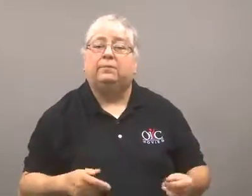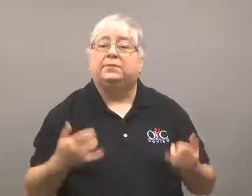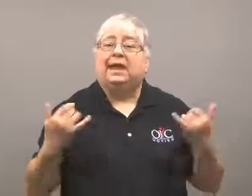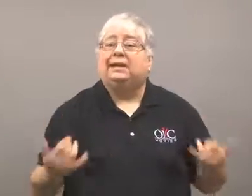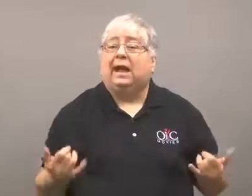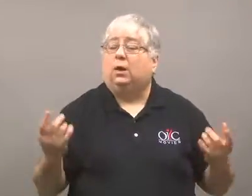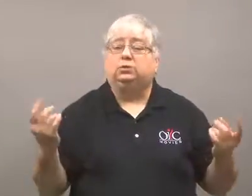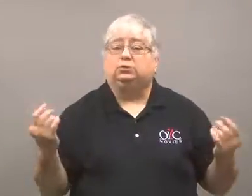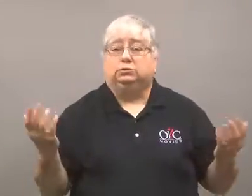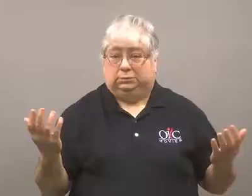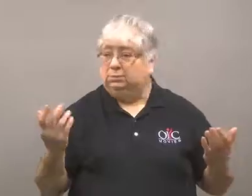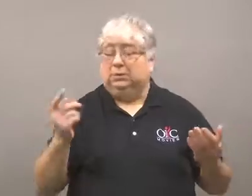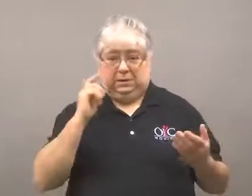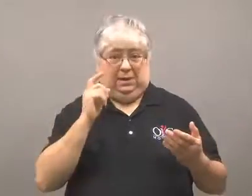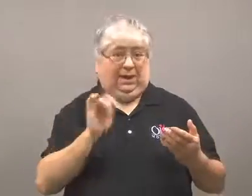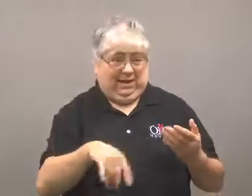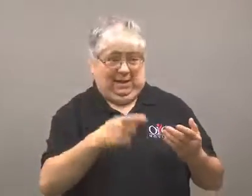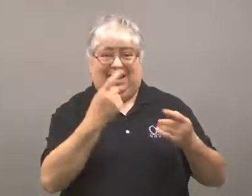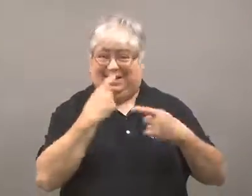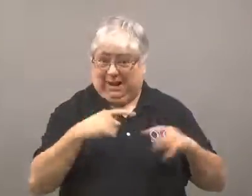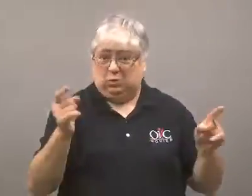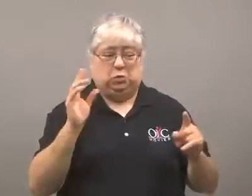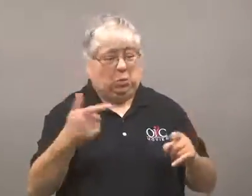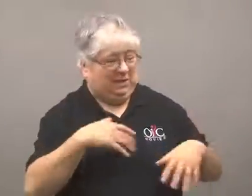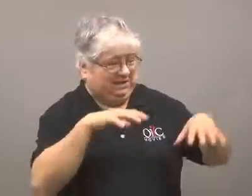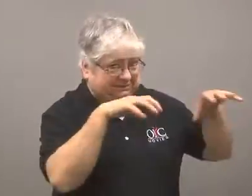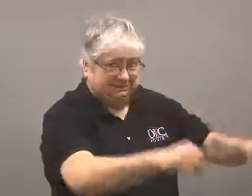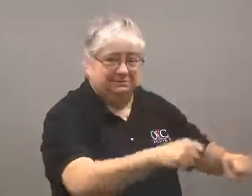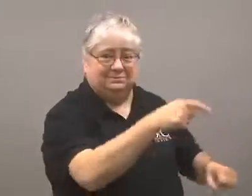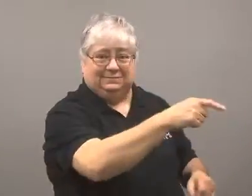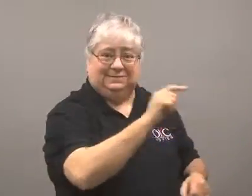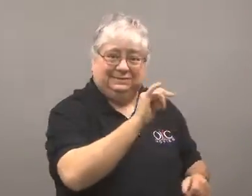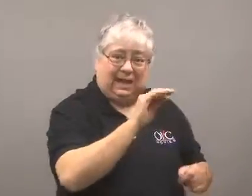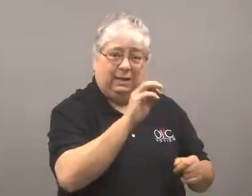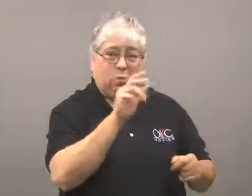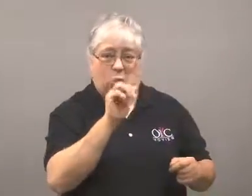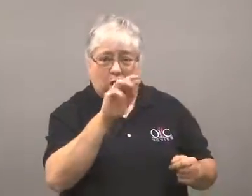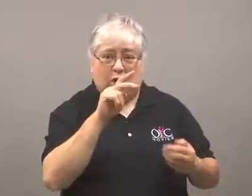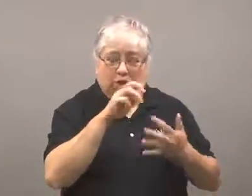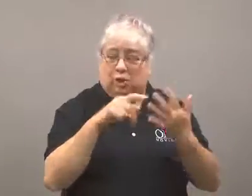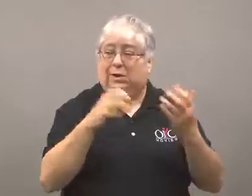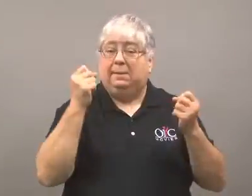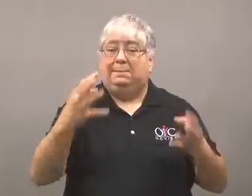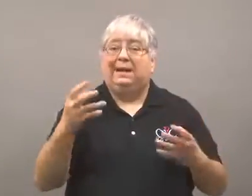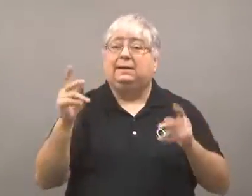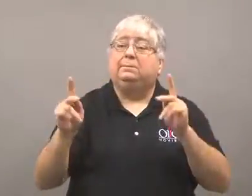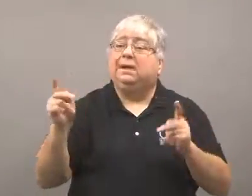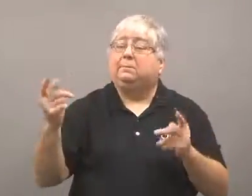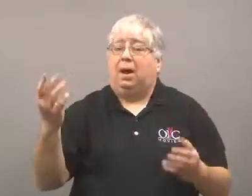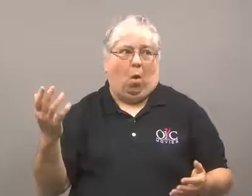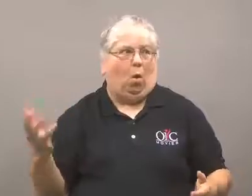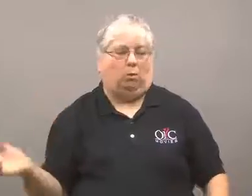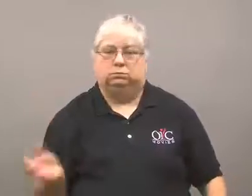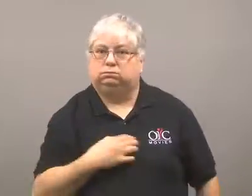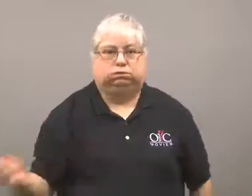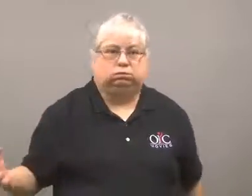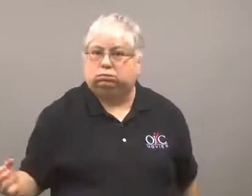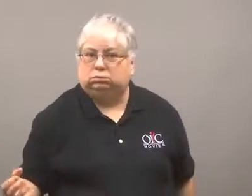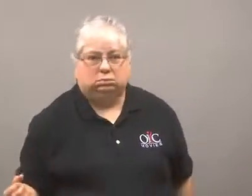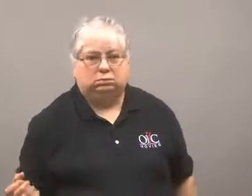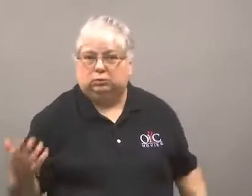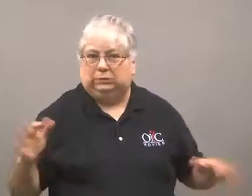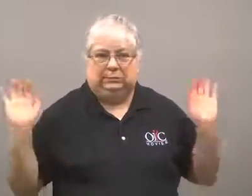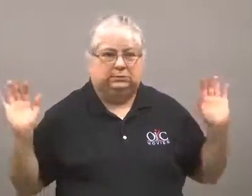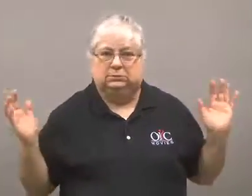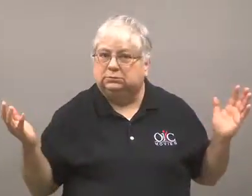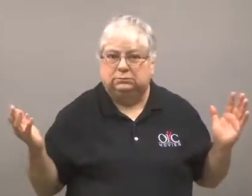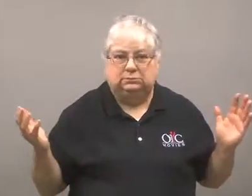There were many objections from consumers when the merger was first announced.